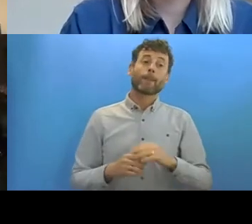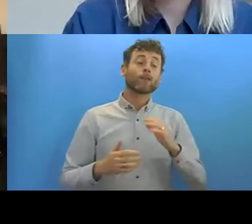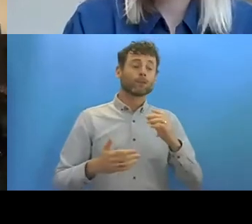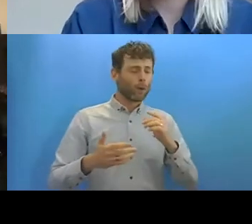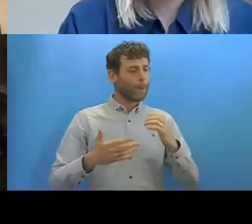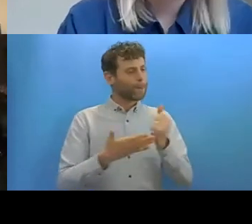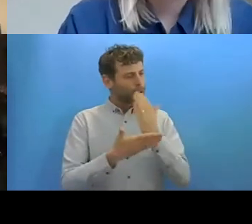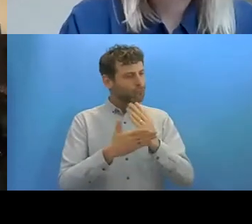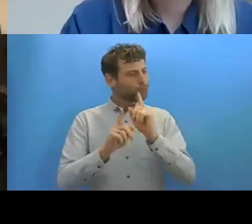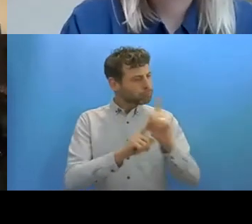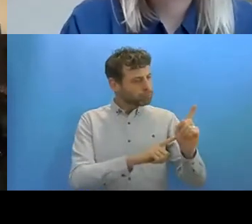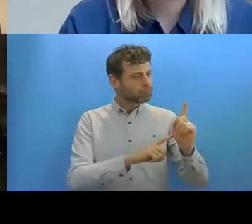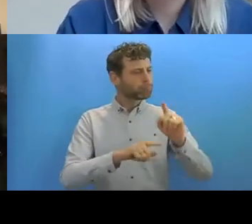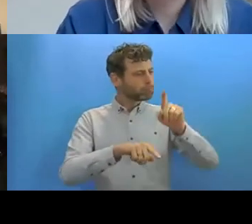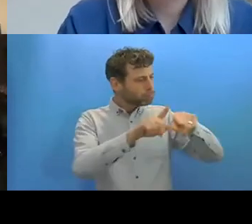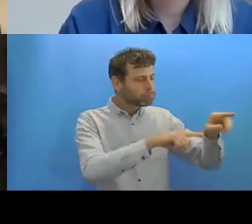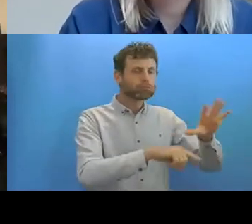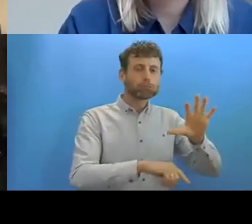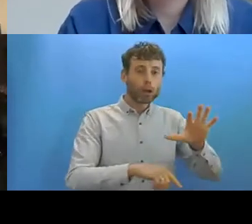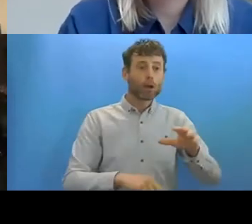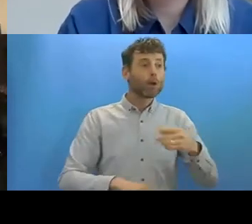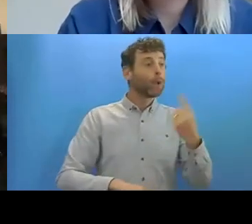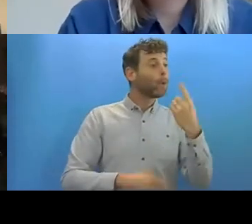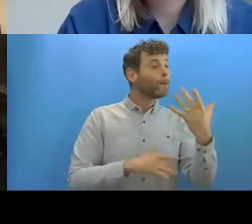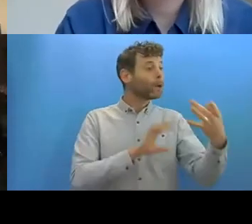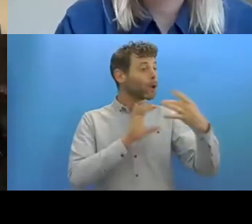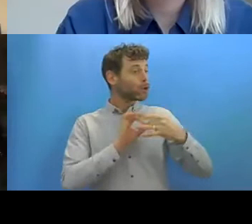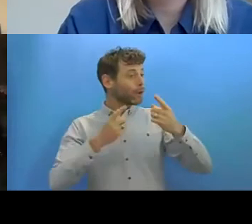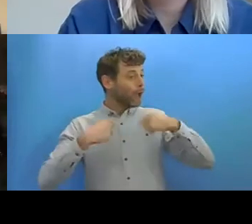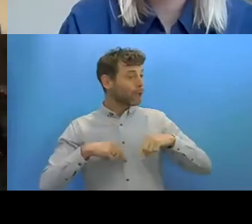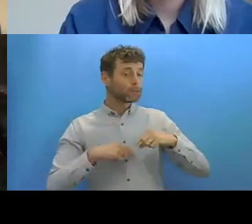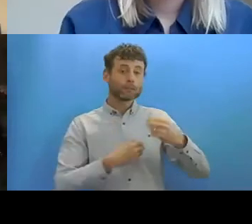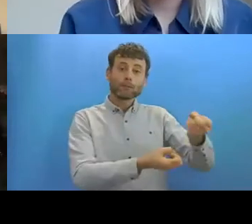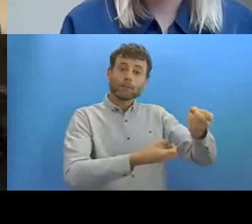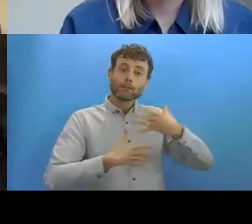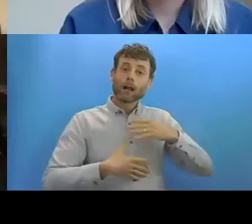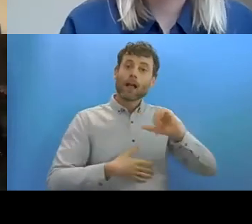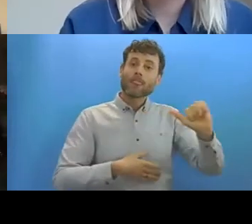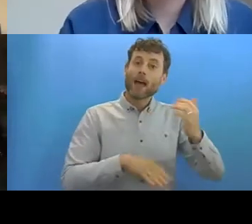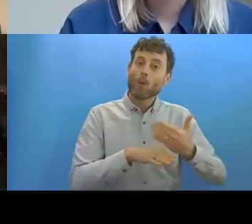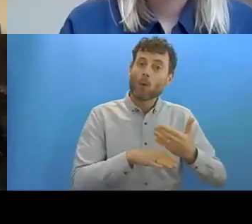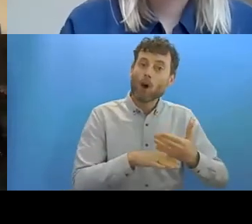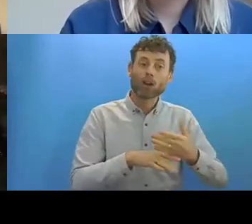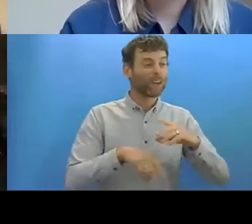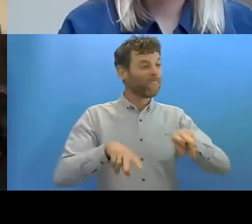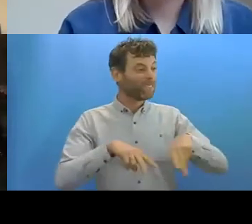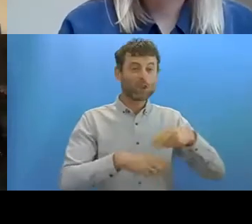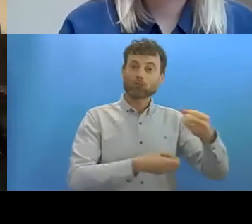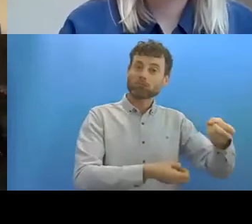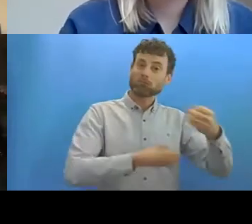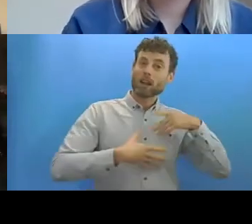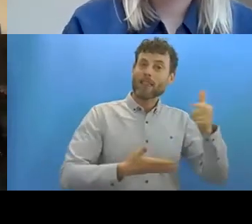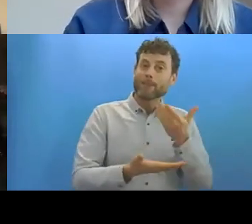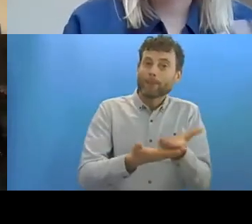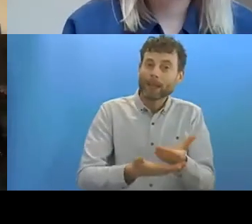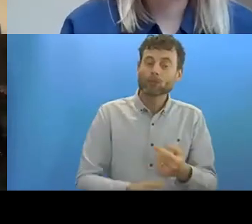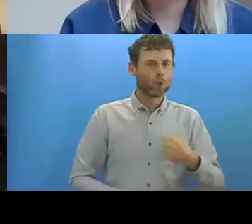with an audience. So that's always our starting point, and then we look at people who have got in contact with us, they have shared their work, they have shared videos, they have